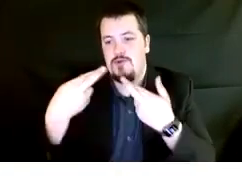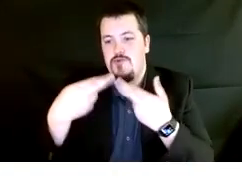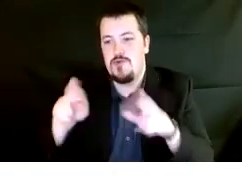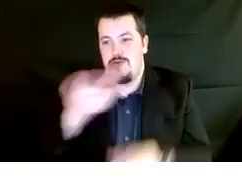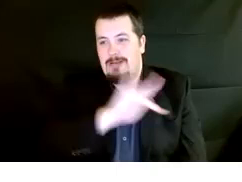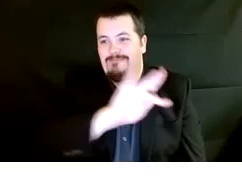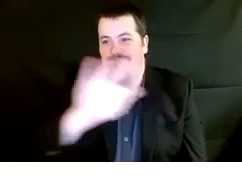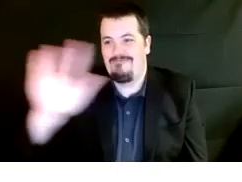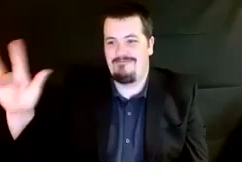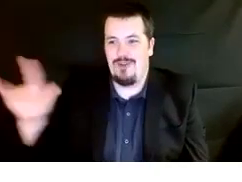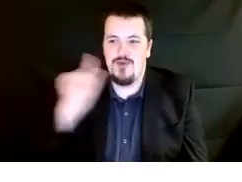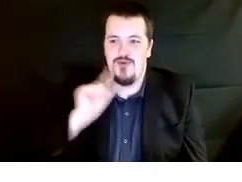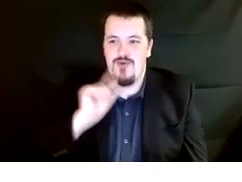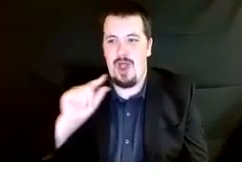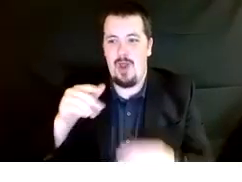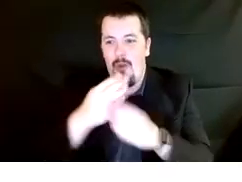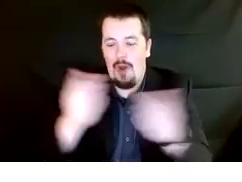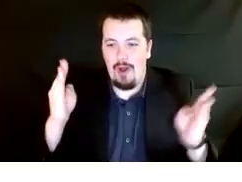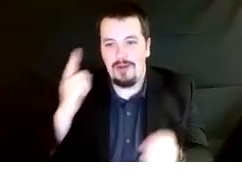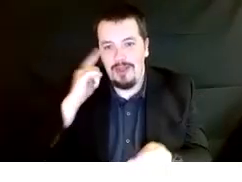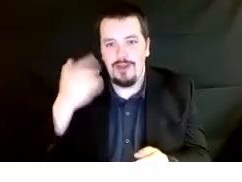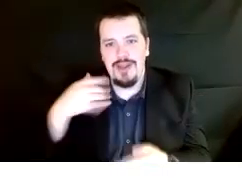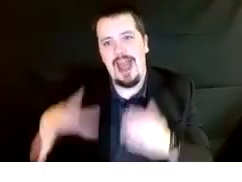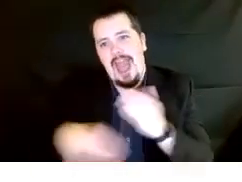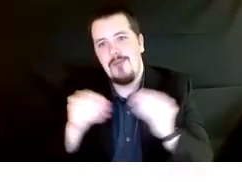gray walls..you think after a year working in here I'd have something on the walls but I don't yet